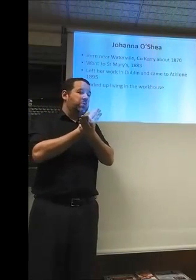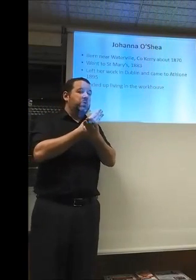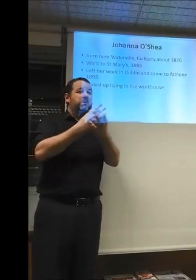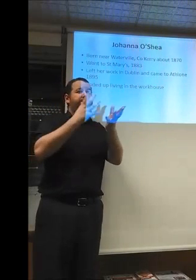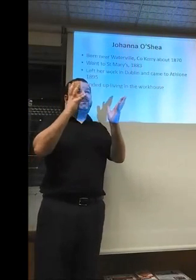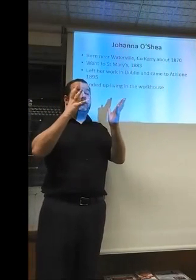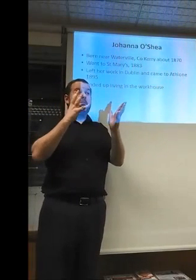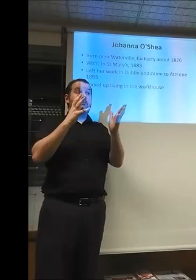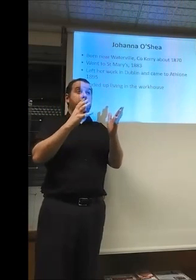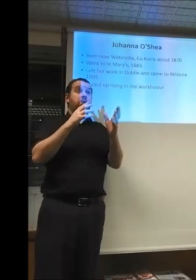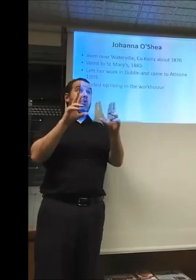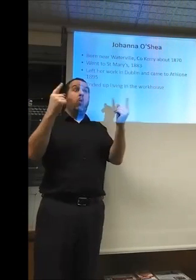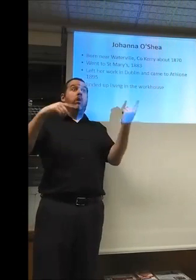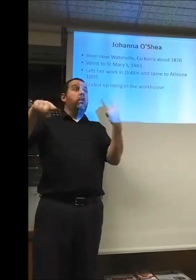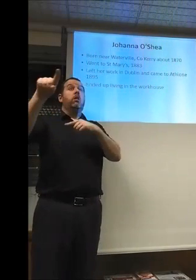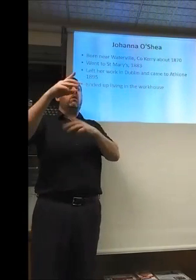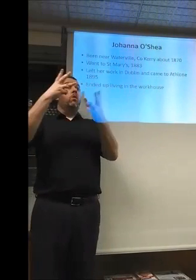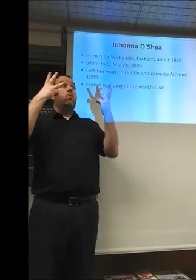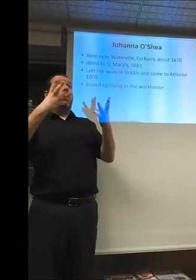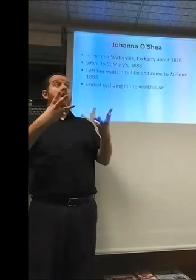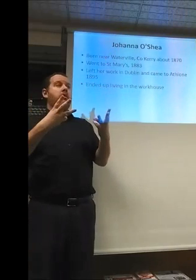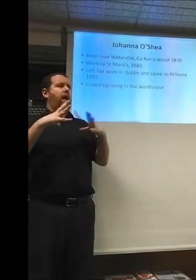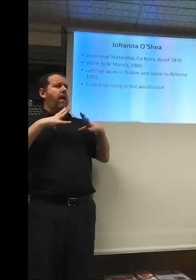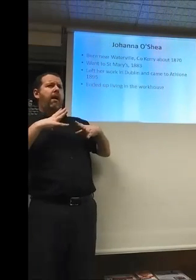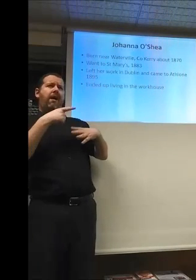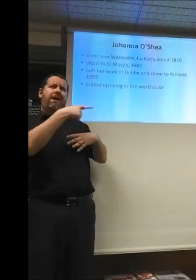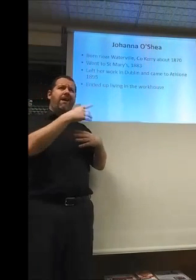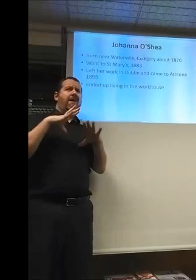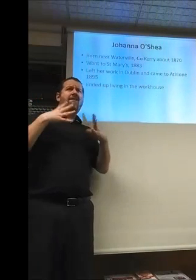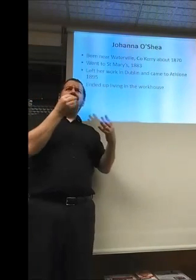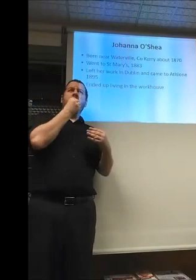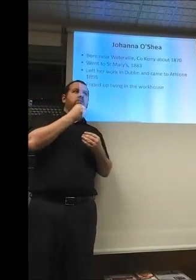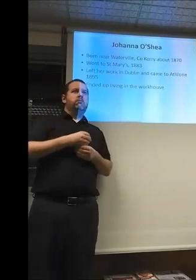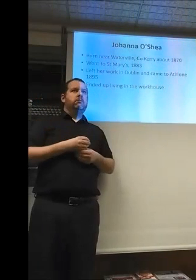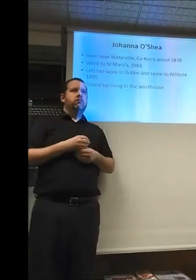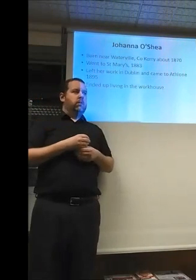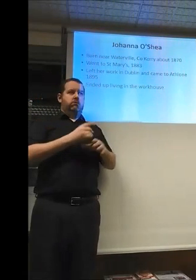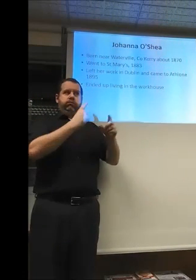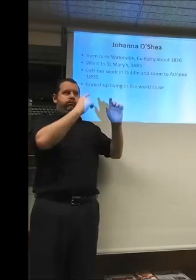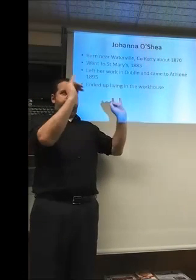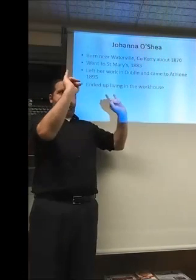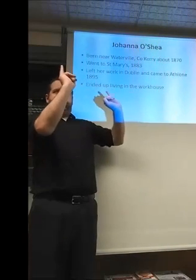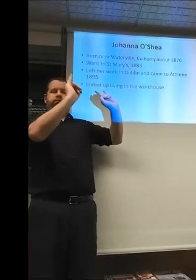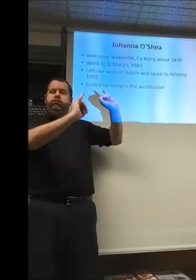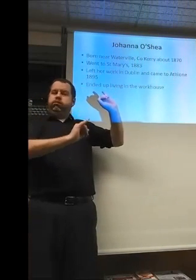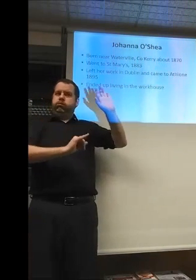So now ill give my signing a break and ill give the interpreters a break and ill just